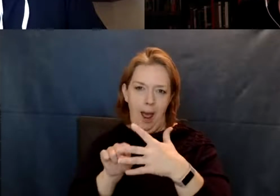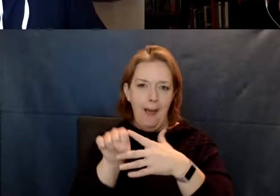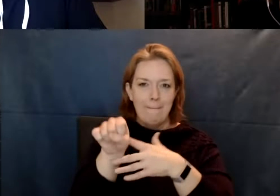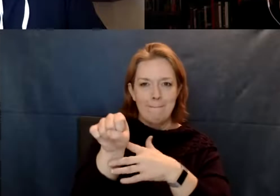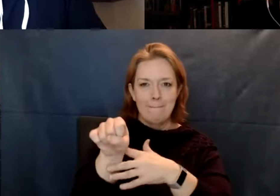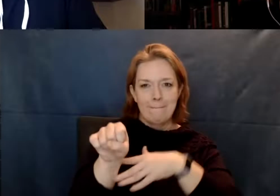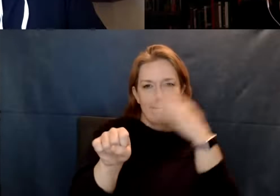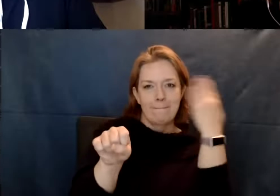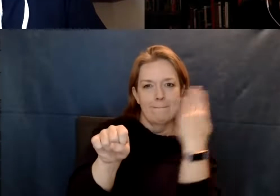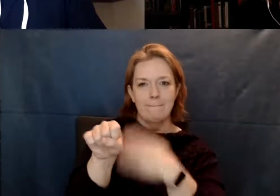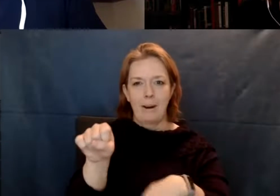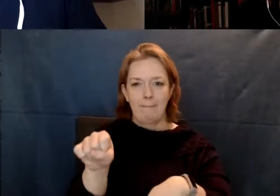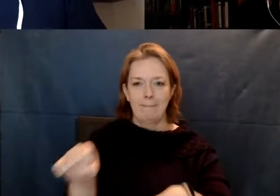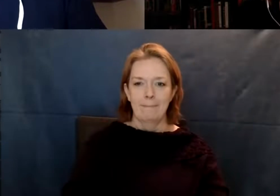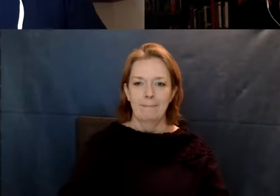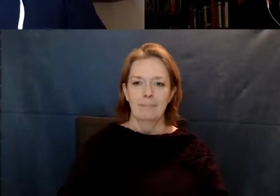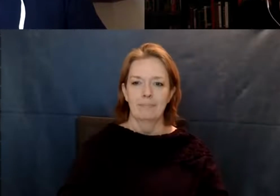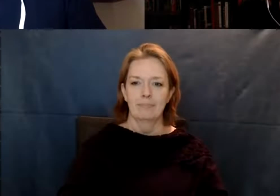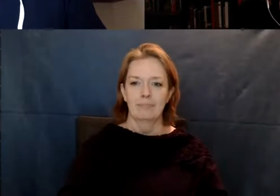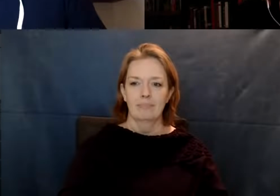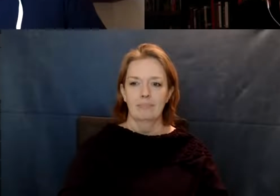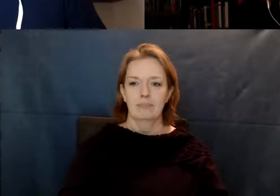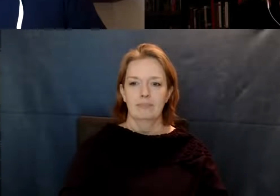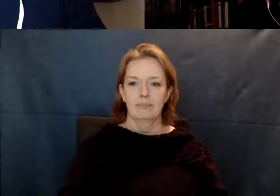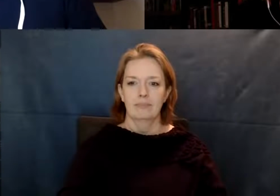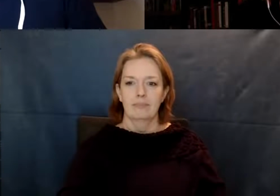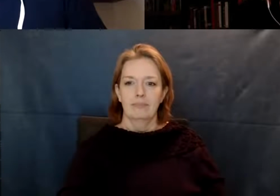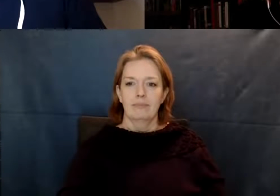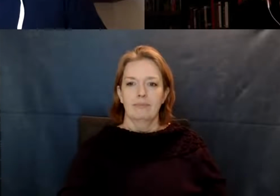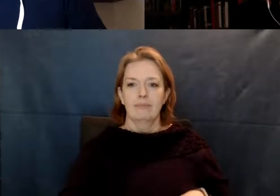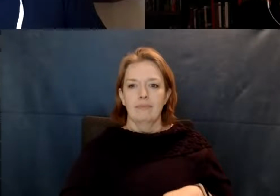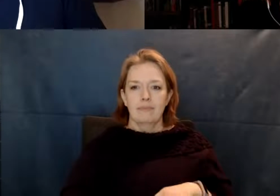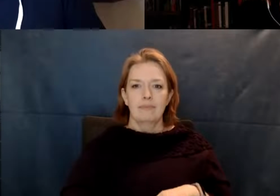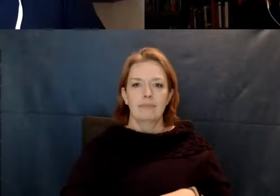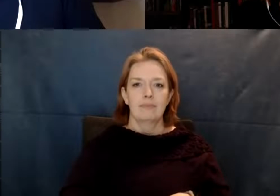lake I'm docked at a lake that ain't